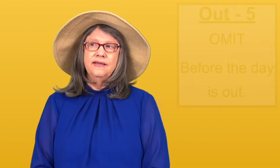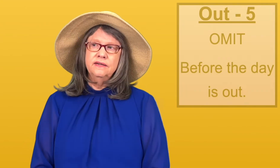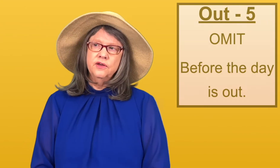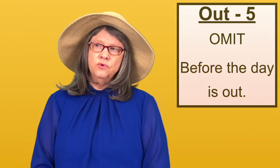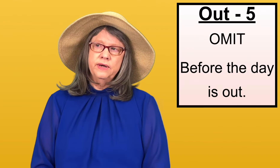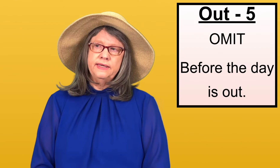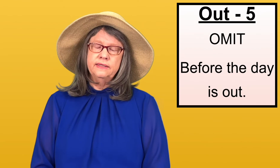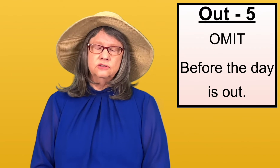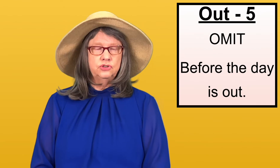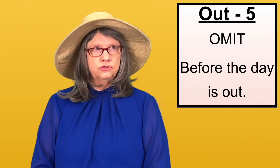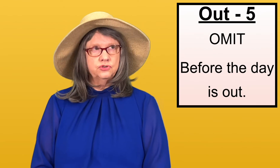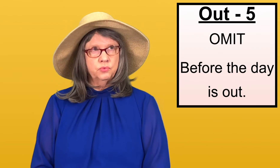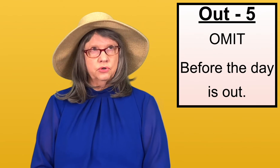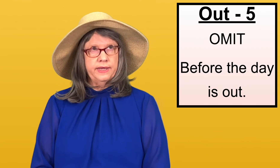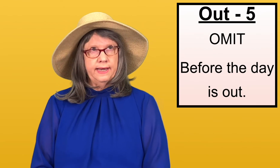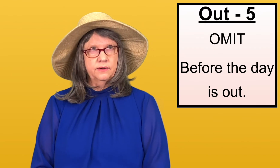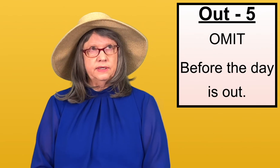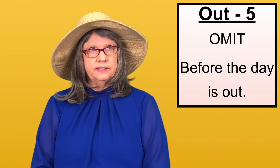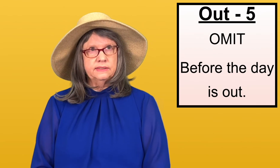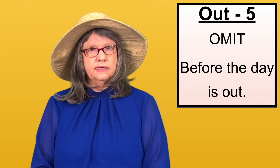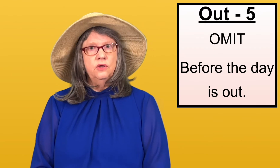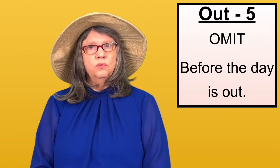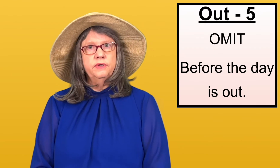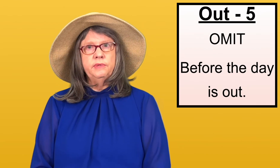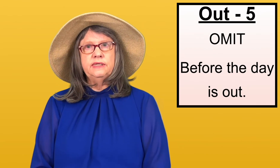And another way English uses the word "out" is when it means